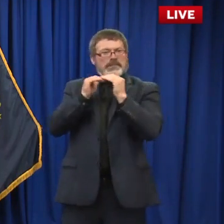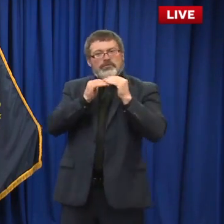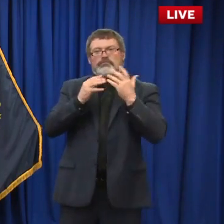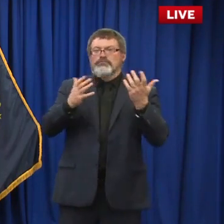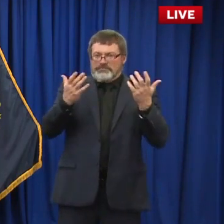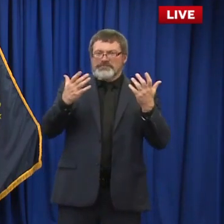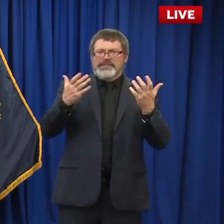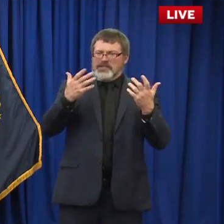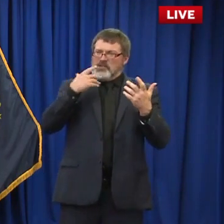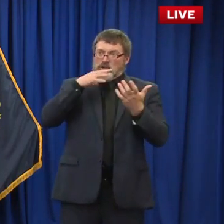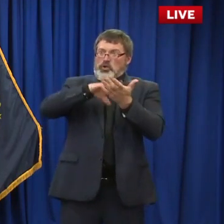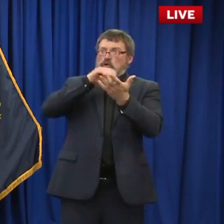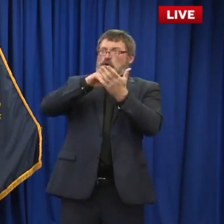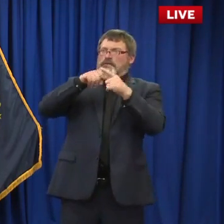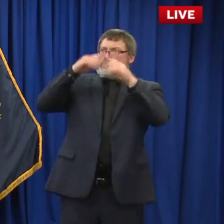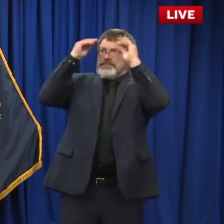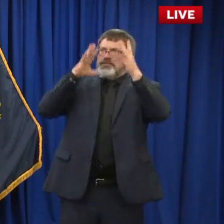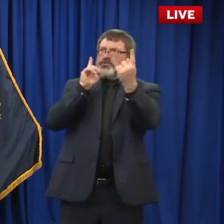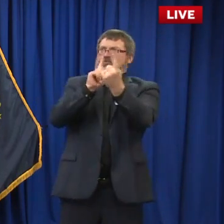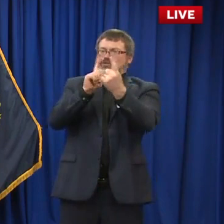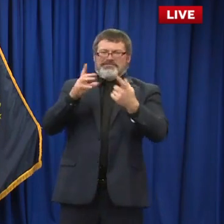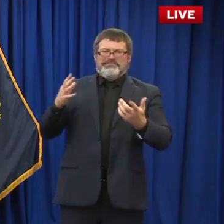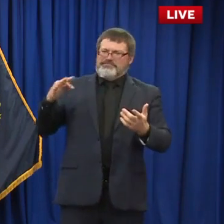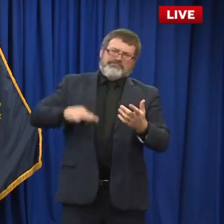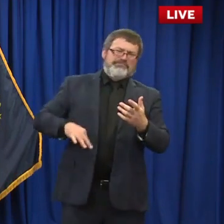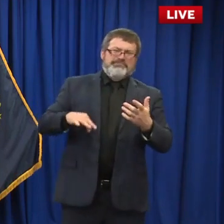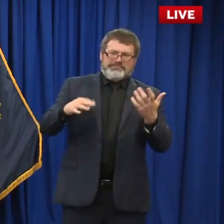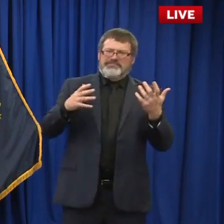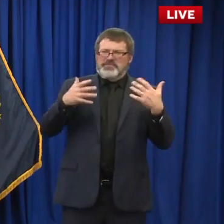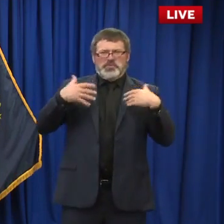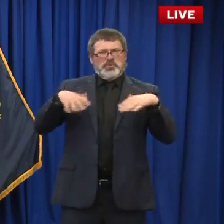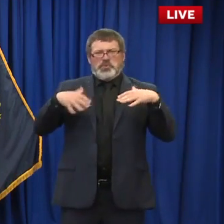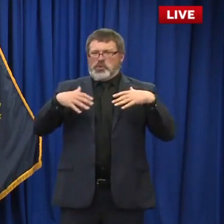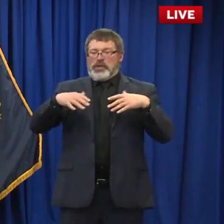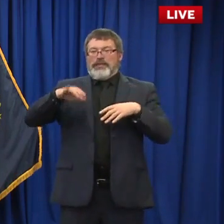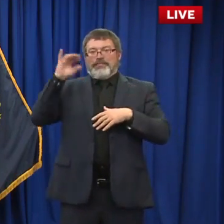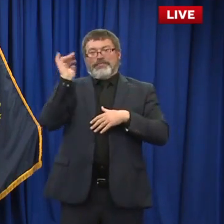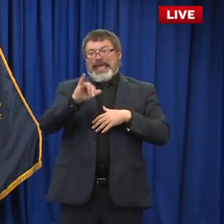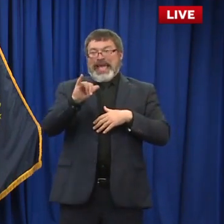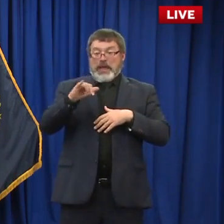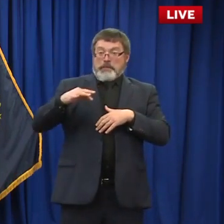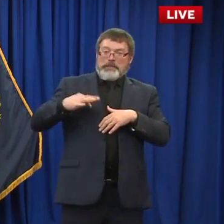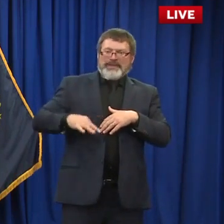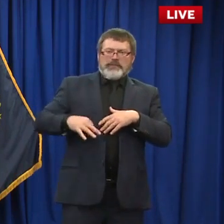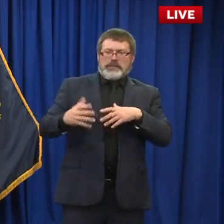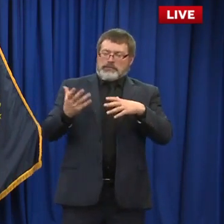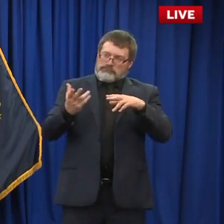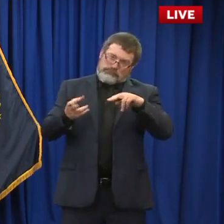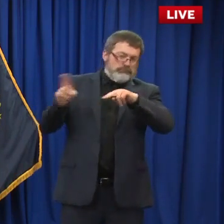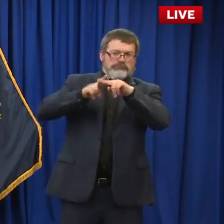BOTH THE MENTAL HEALTH ASPECTS AND -- THERE'S JUST SO MANY HEALTH BENEFITS TO BEING BACK IN THAT SOCIAL ATMOSPHERE FOR KIDS.